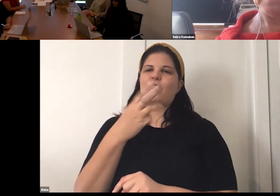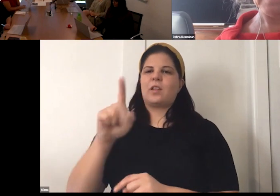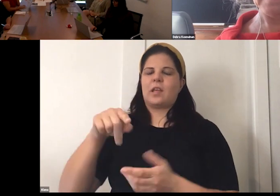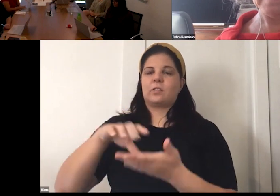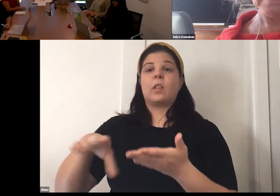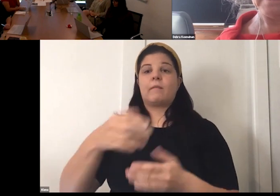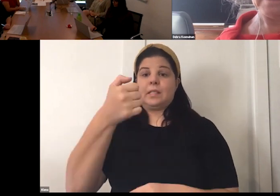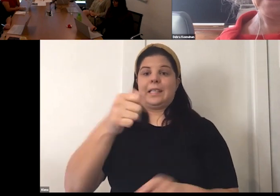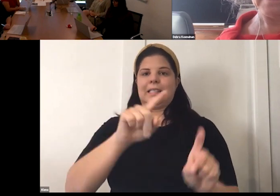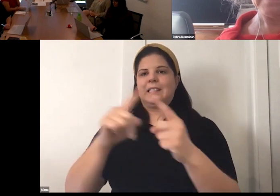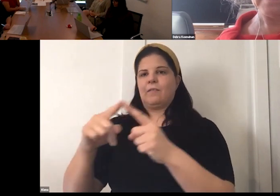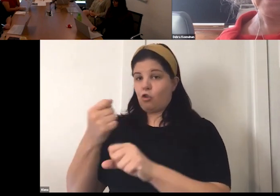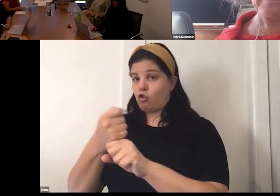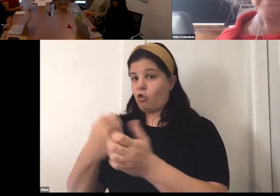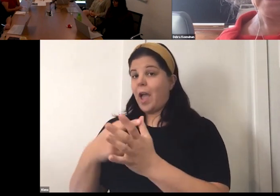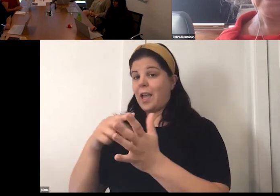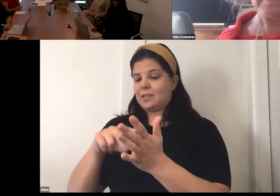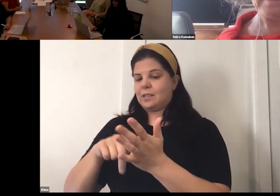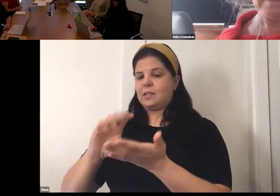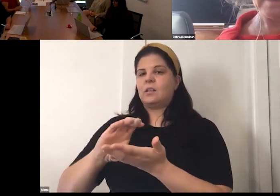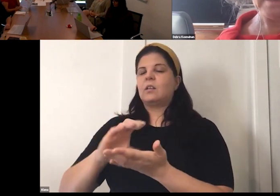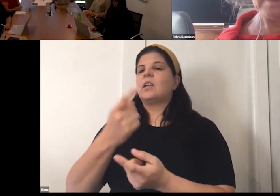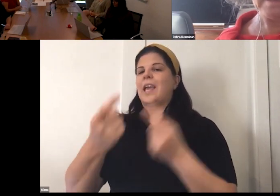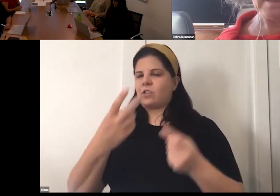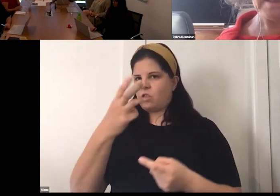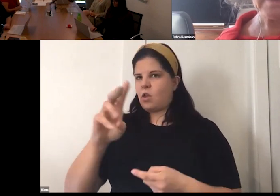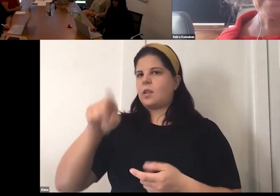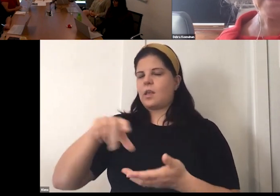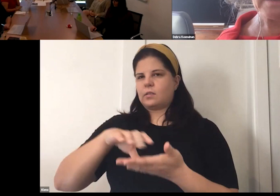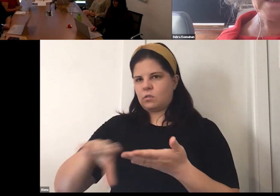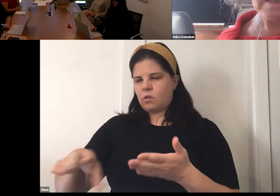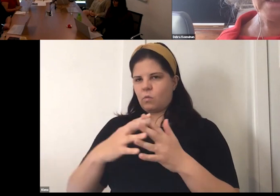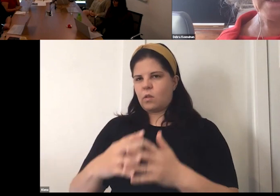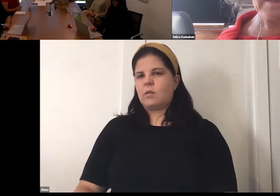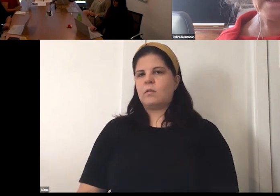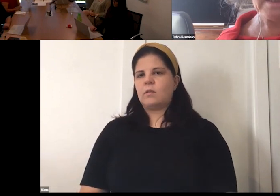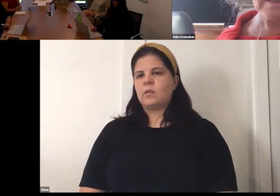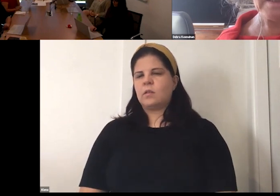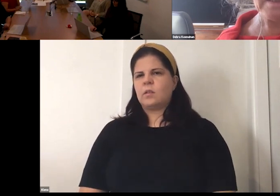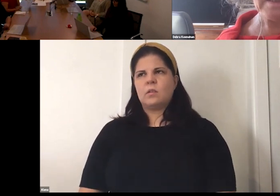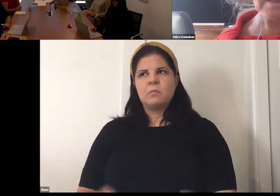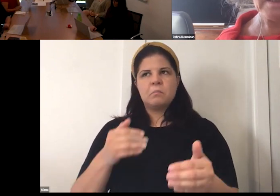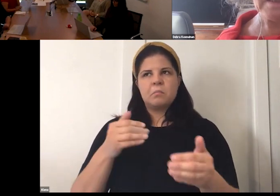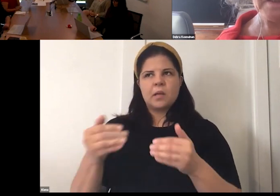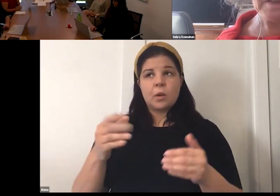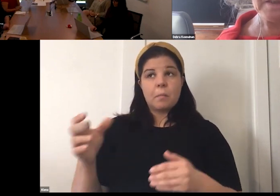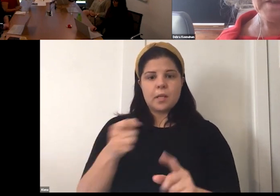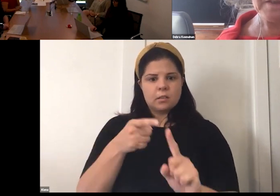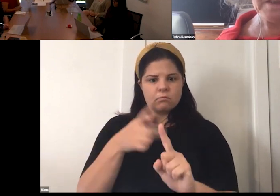The question was "Must the budget be exactly 30,000 or around."